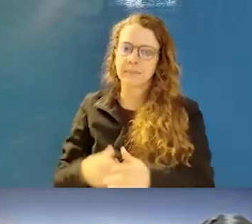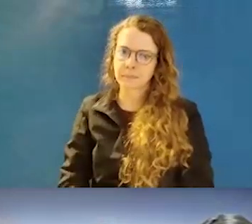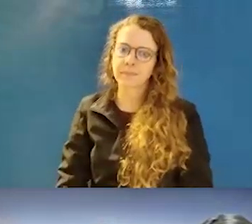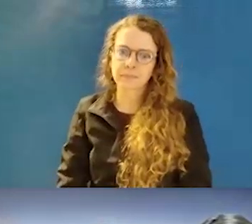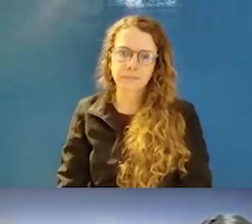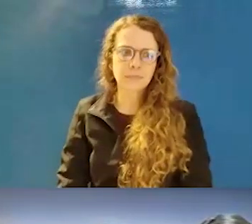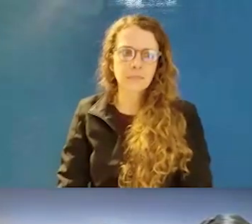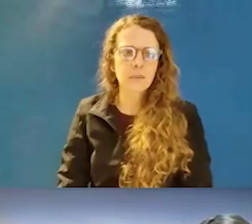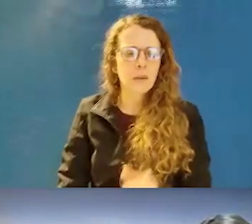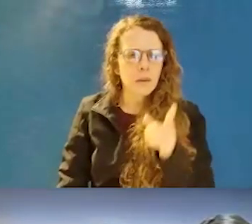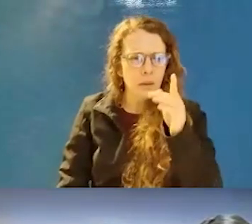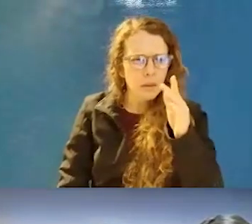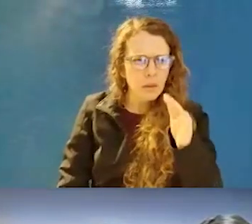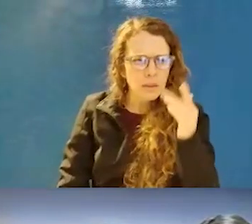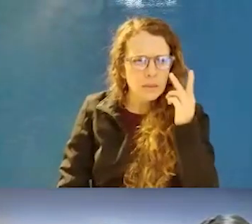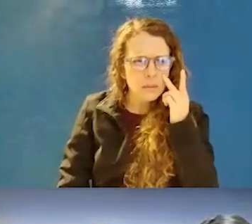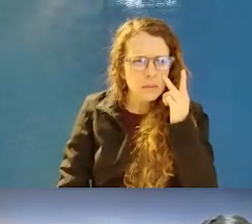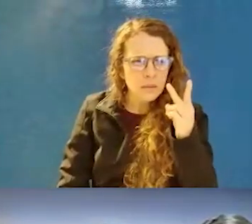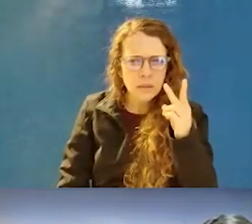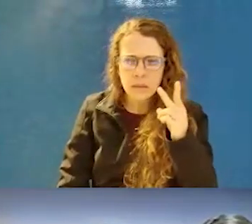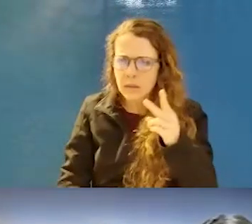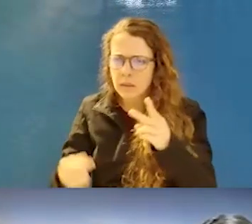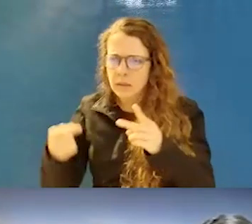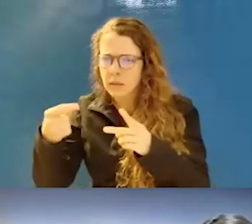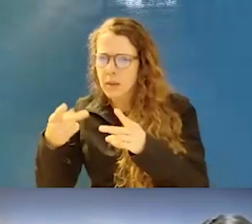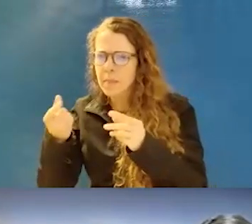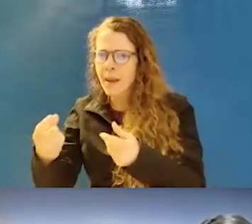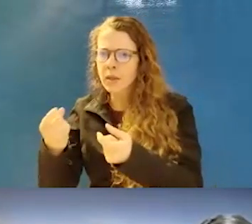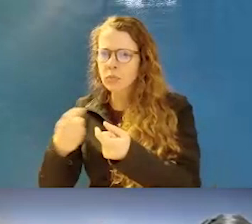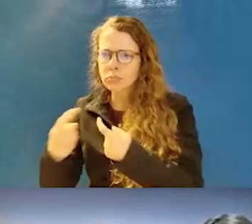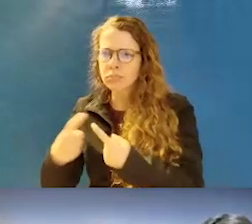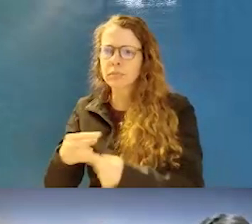So I see a lot of questions here.